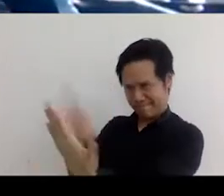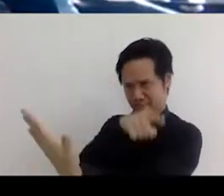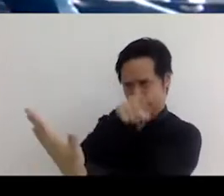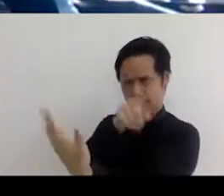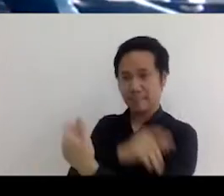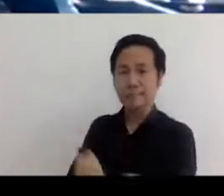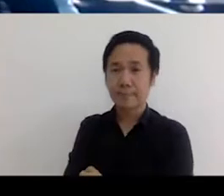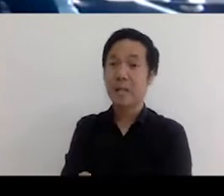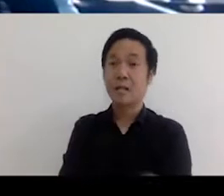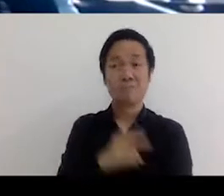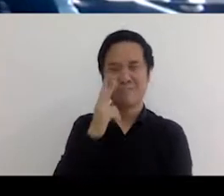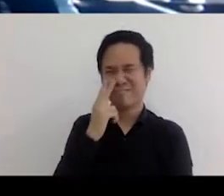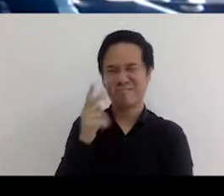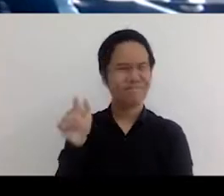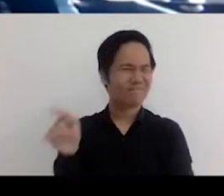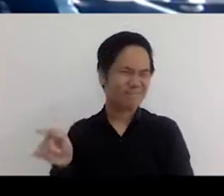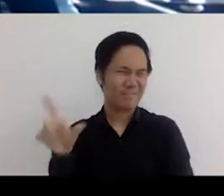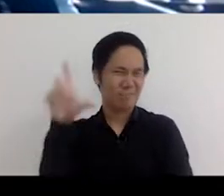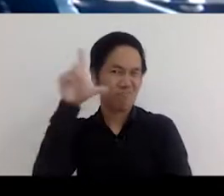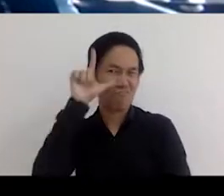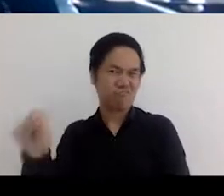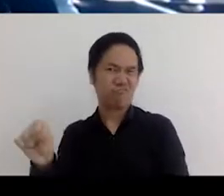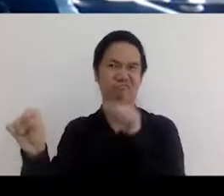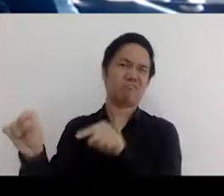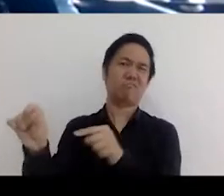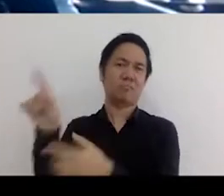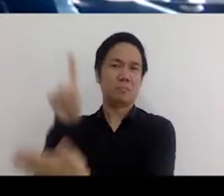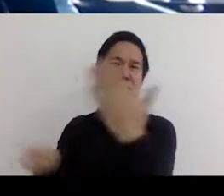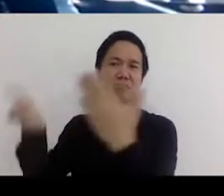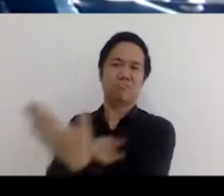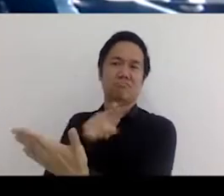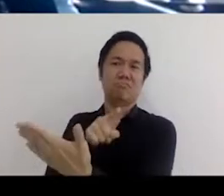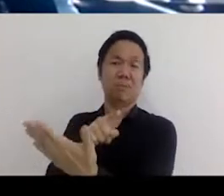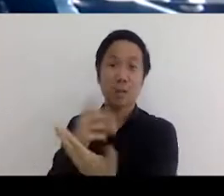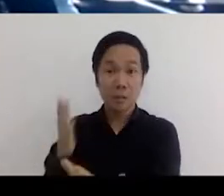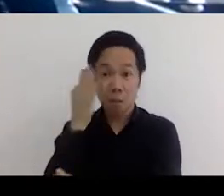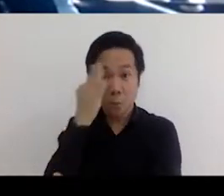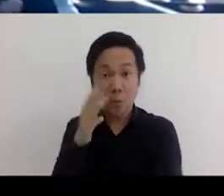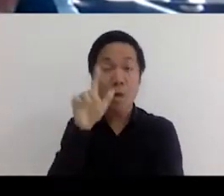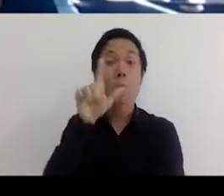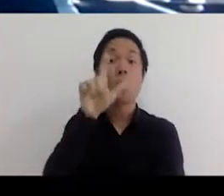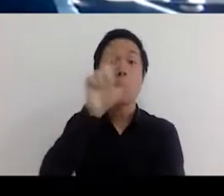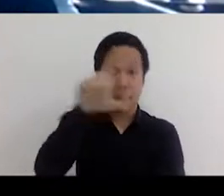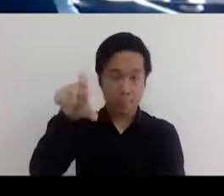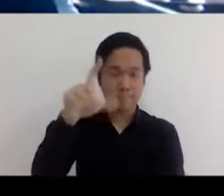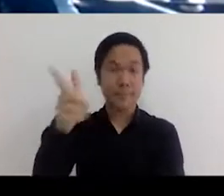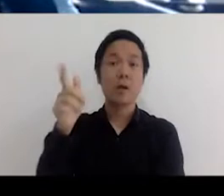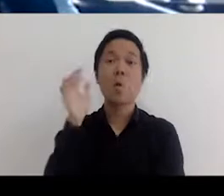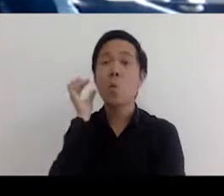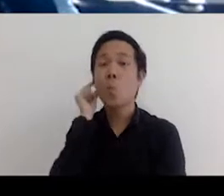Dalit, which is the caste that is the least respected in Nepal,